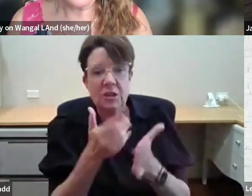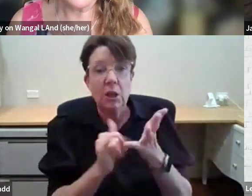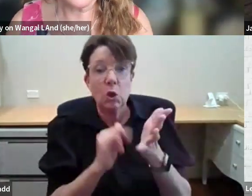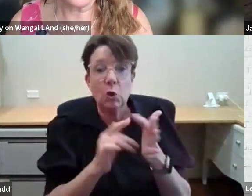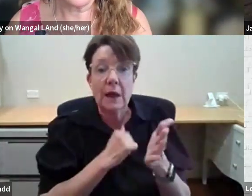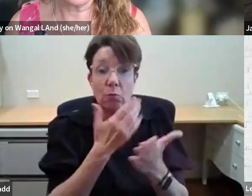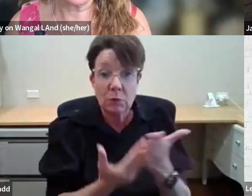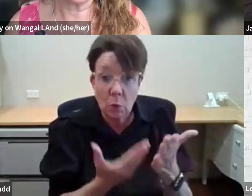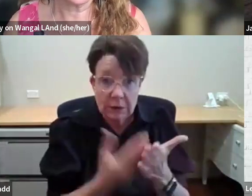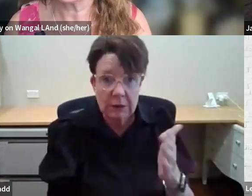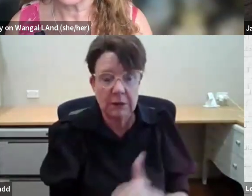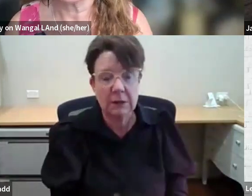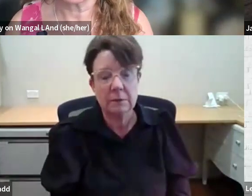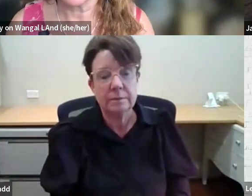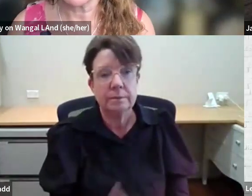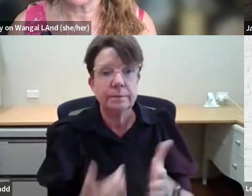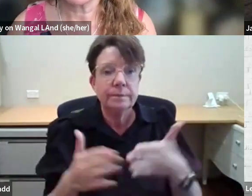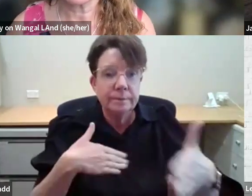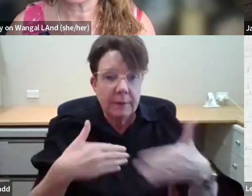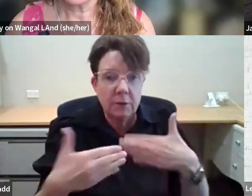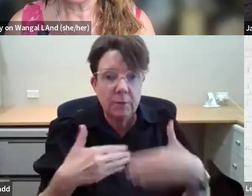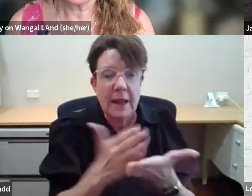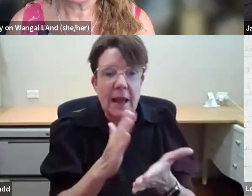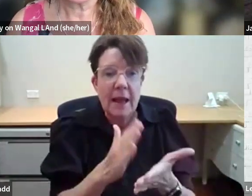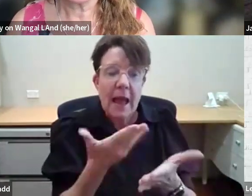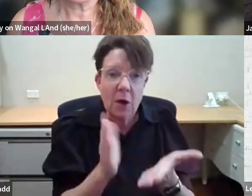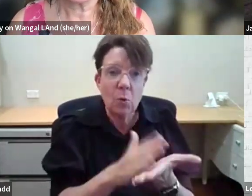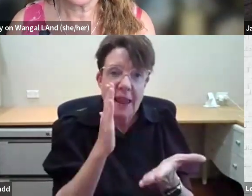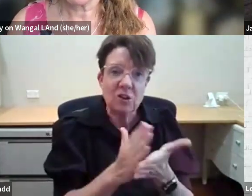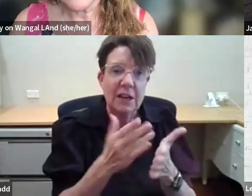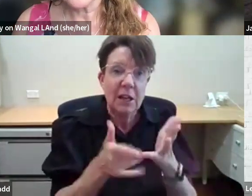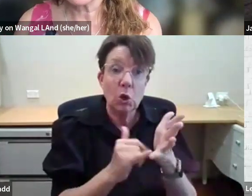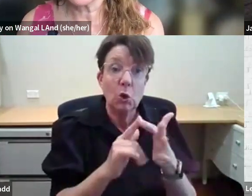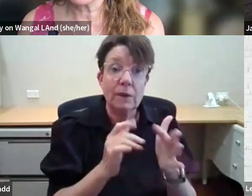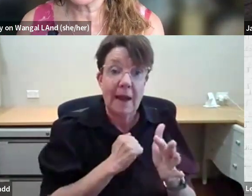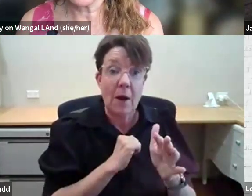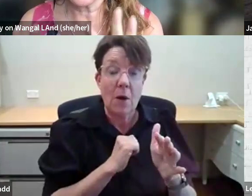the idea of spheres of influence is it makes us think about the whole system